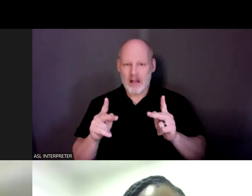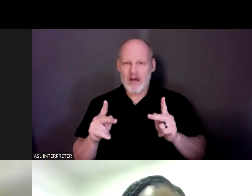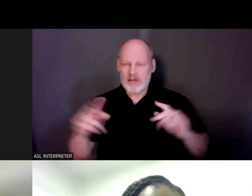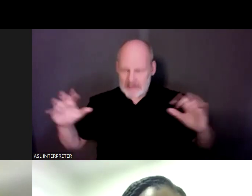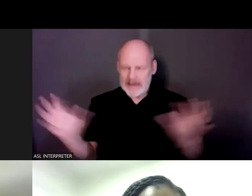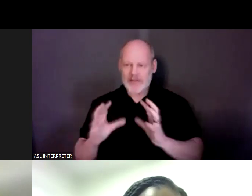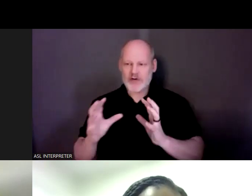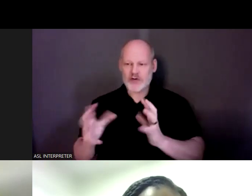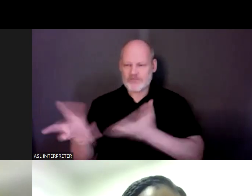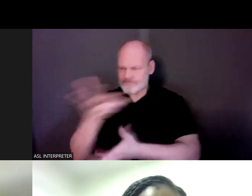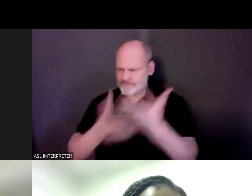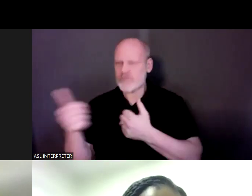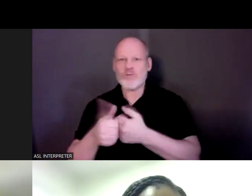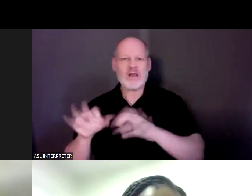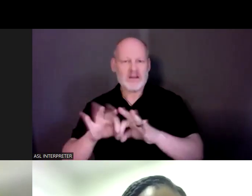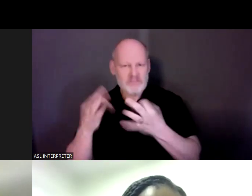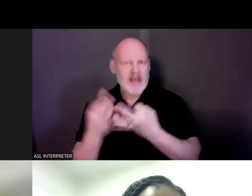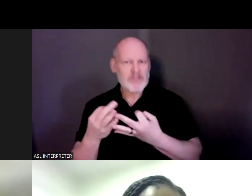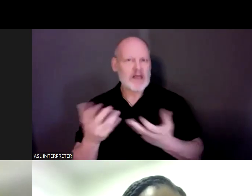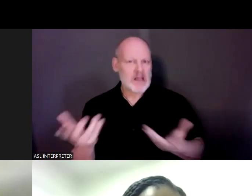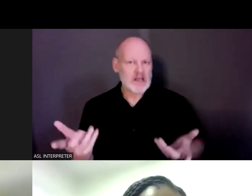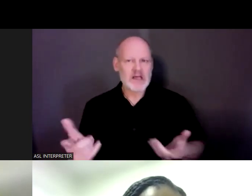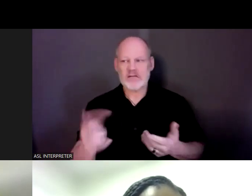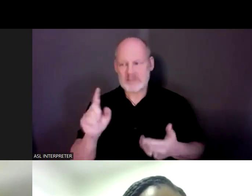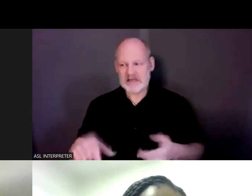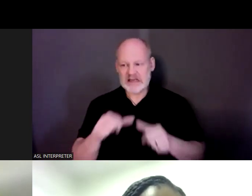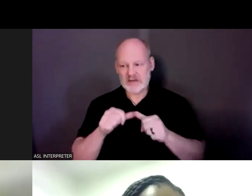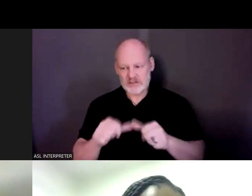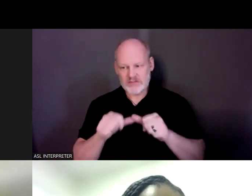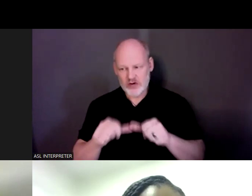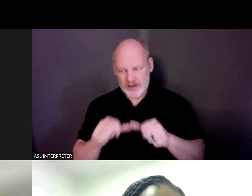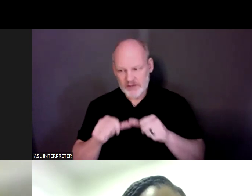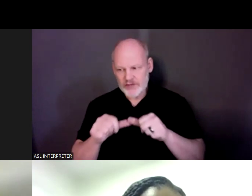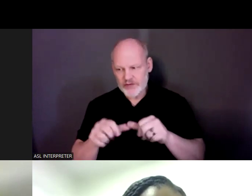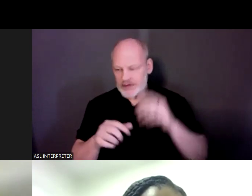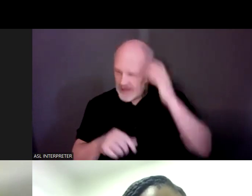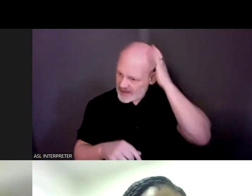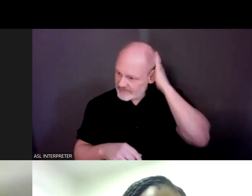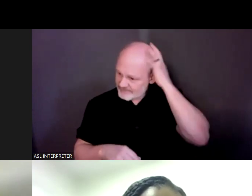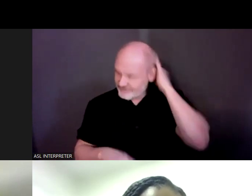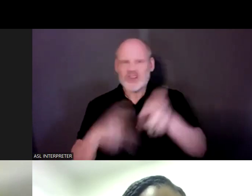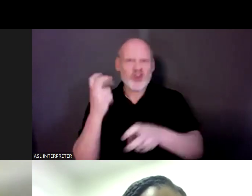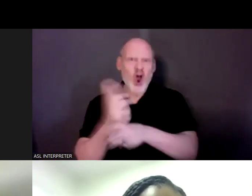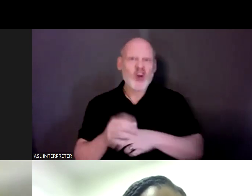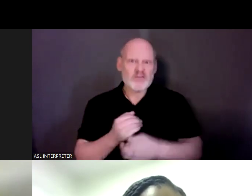and stakeholders so that we can keep trying to chip away. And it's hard you know, I am a